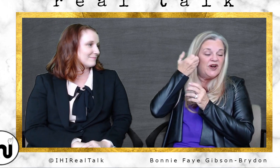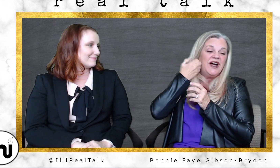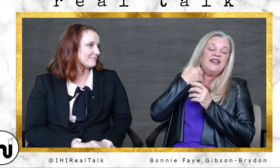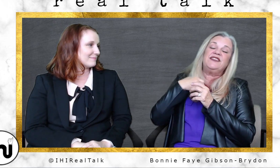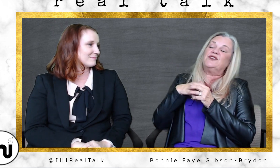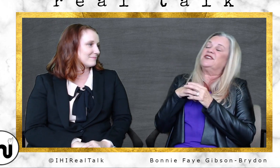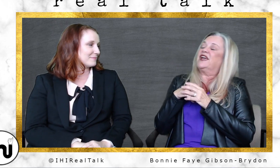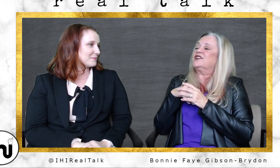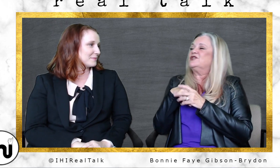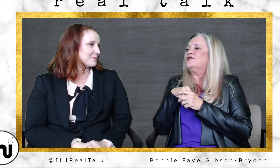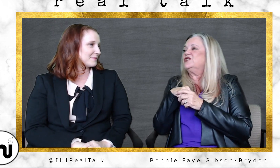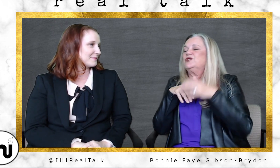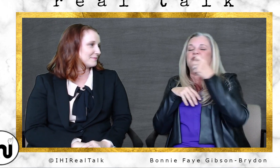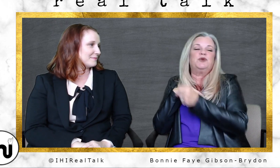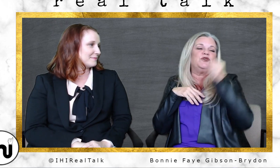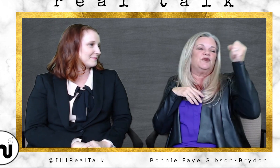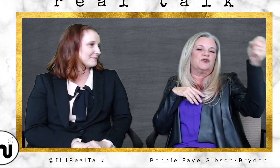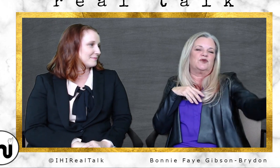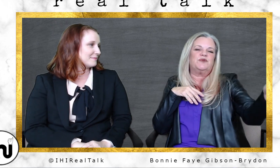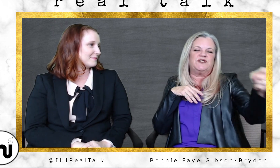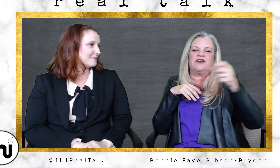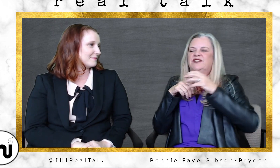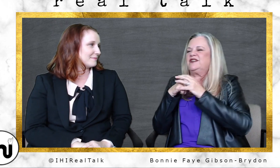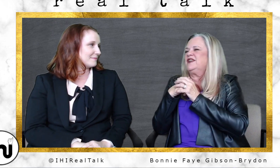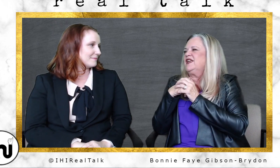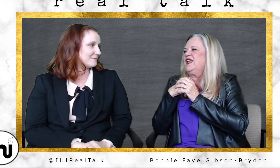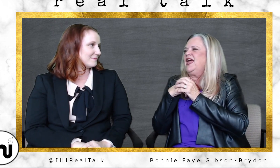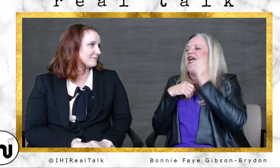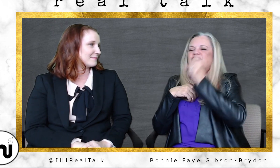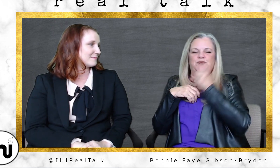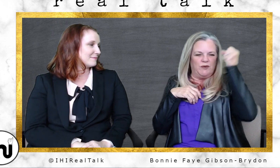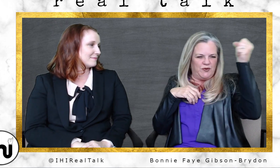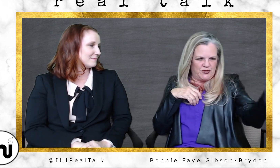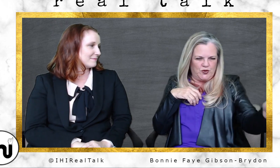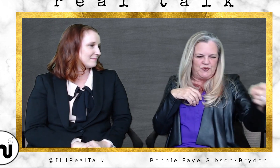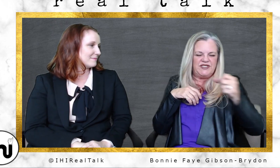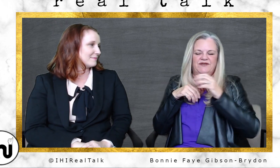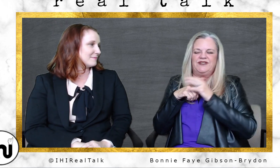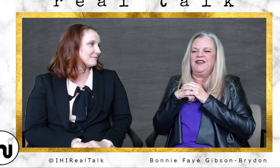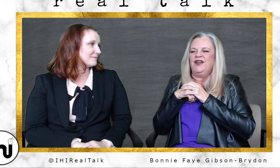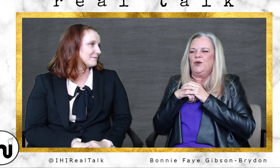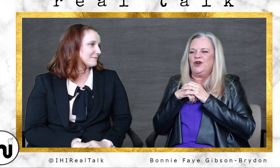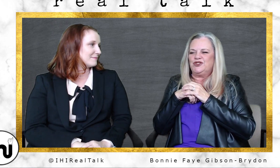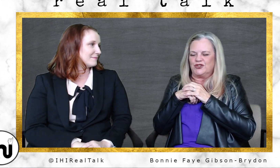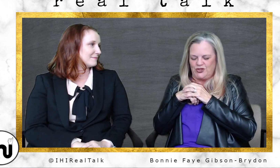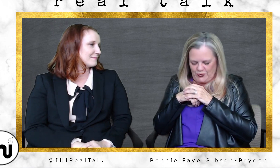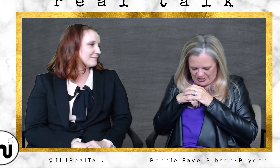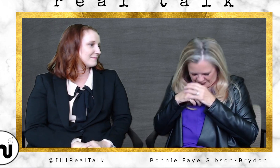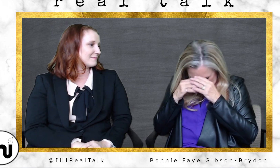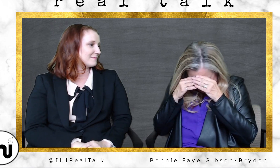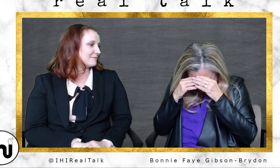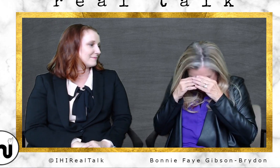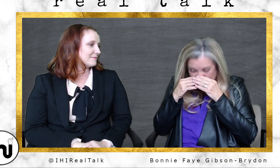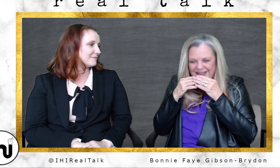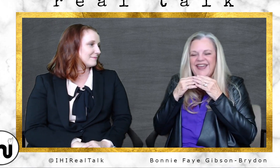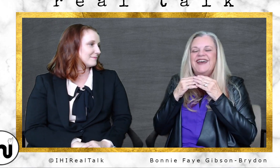"Well honey, the only thing I can do for you is put you with a group of seven." And she put me with this group of seven. Well it took two weeks before I left my head up.